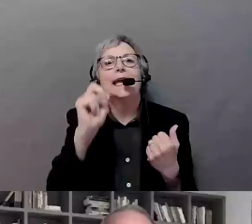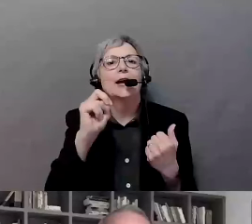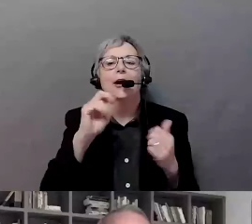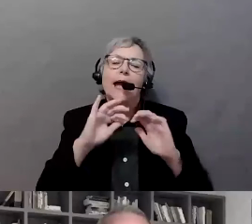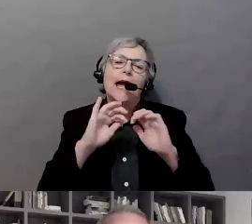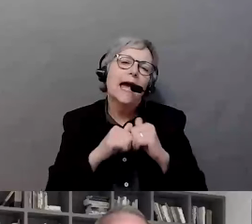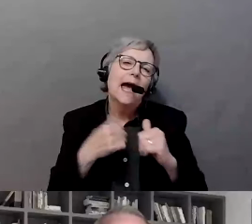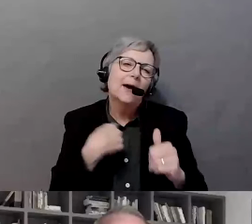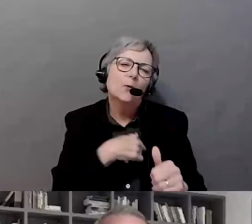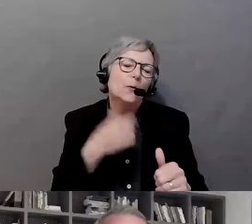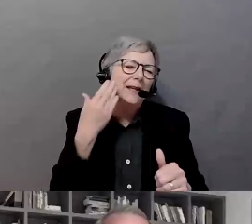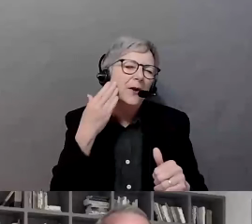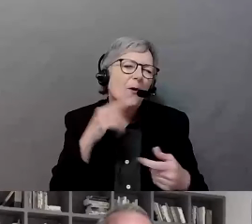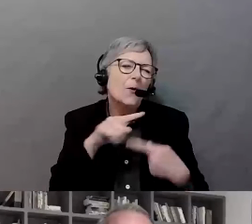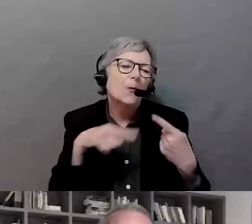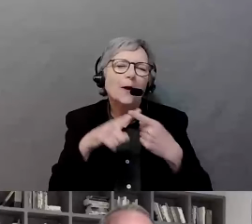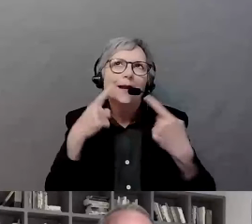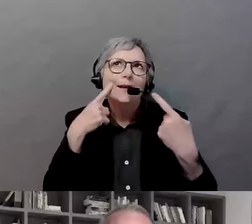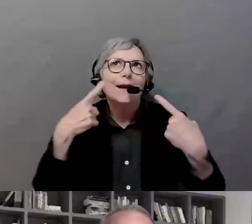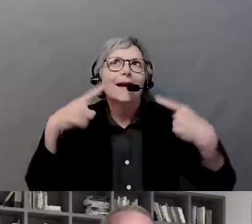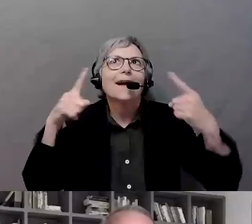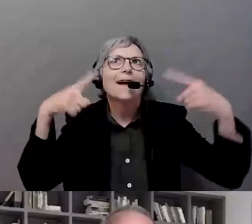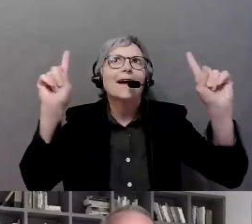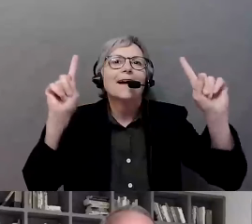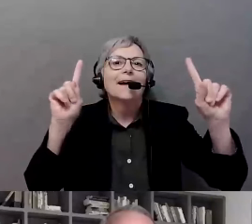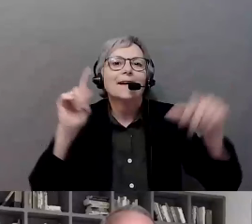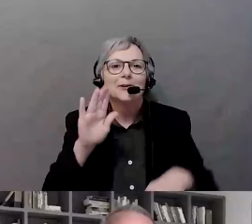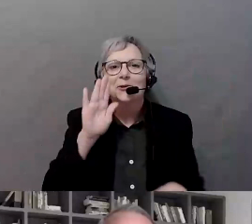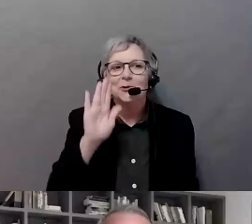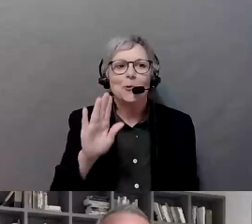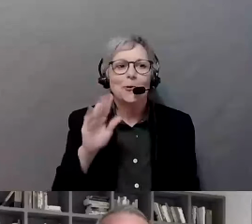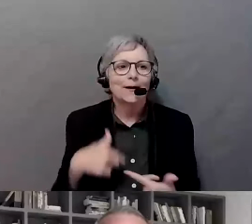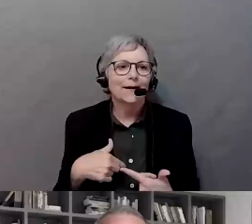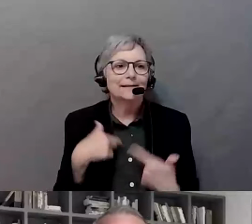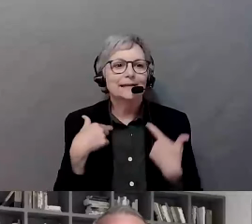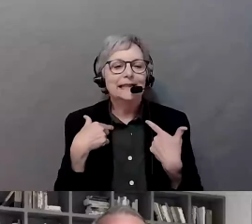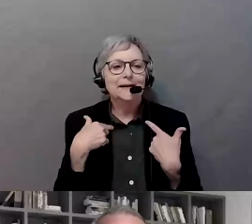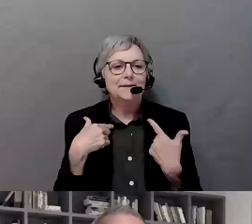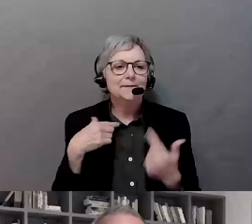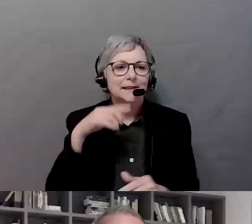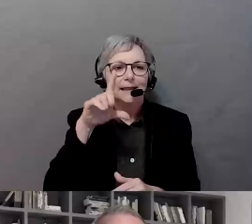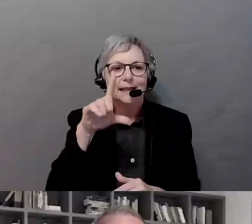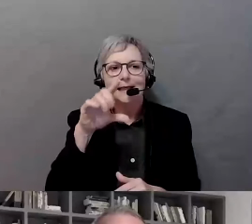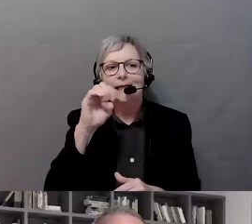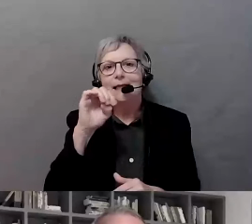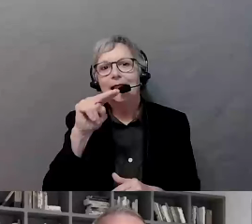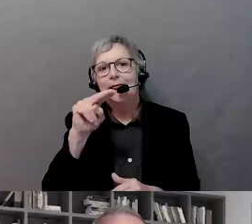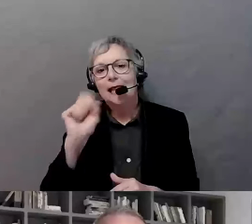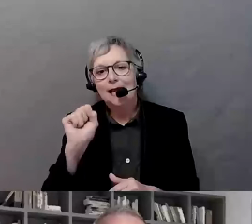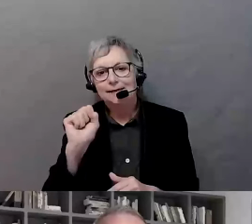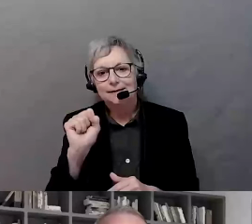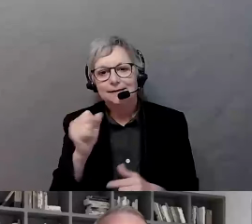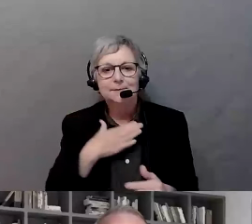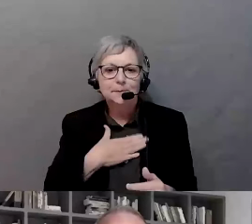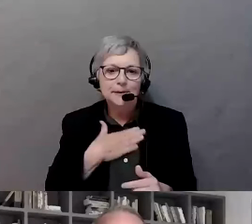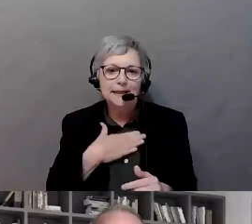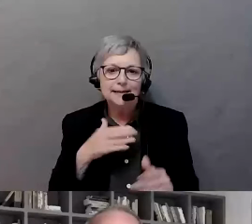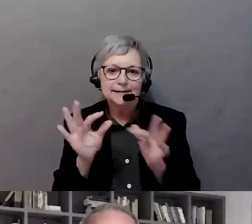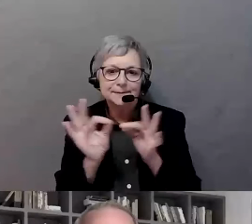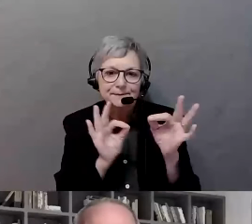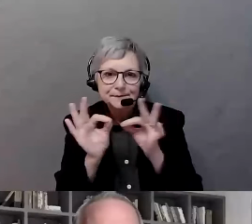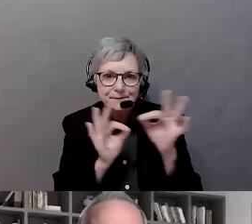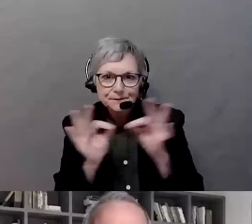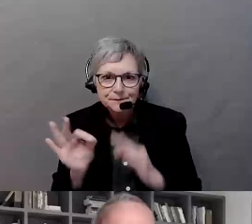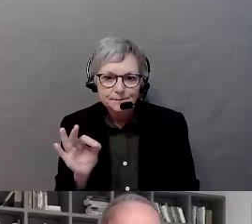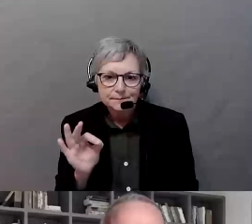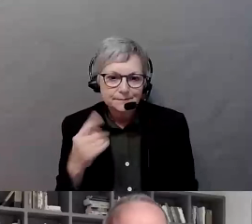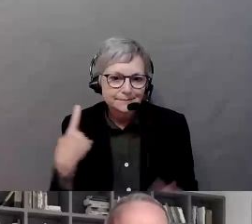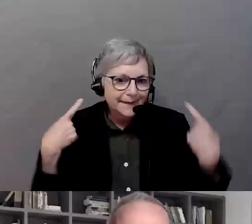FROM YOUR UNIQUE INDIVIDUAL LIVED LENS? ARROW, YOU ARE ON MUTE.